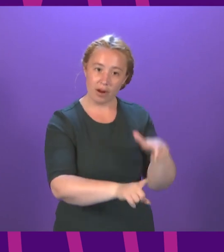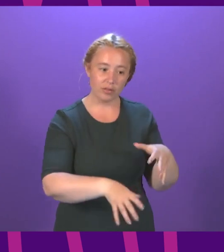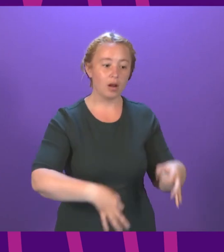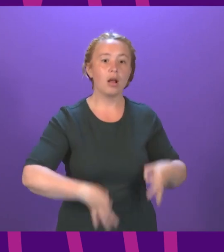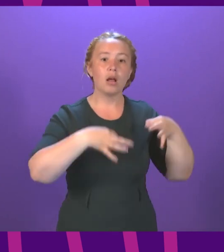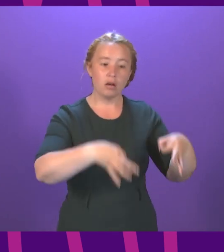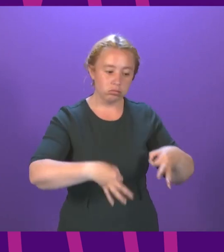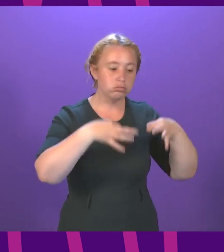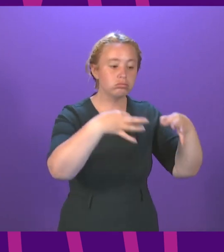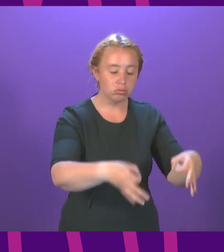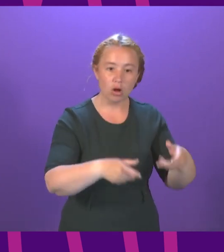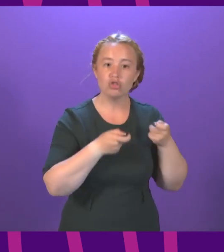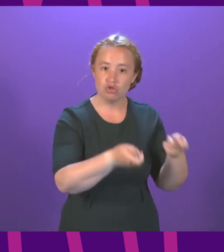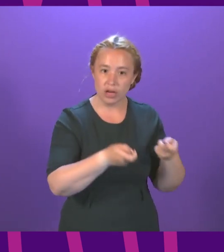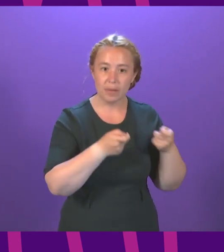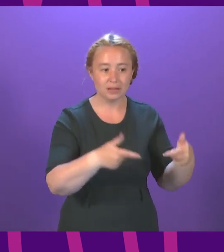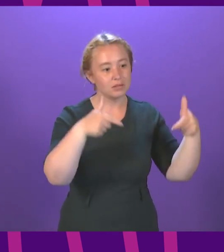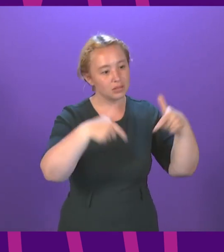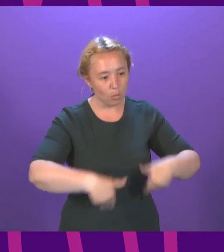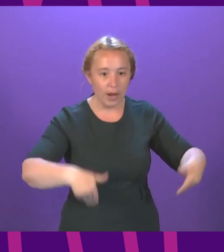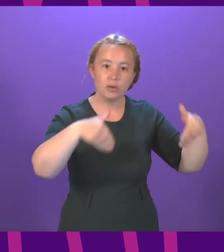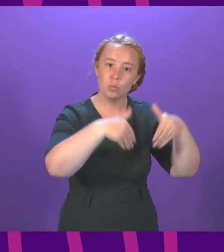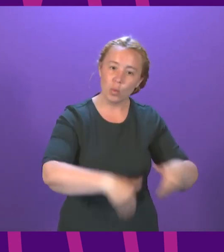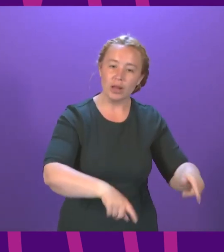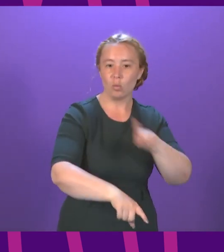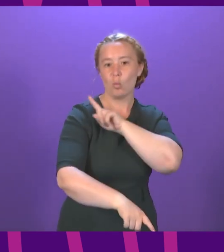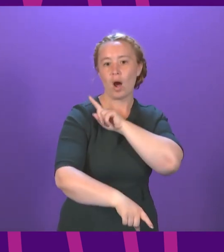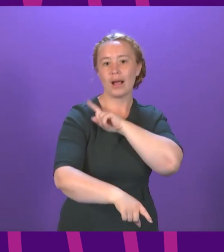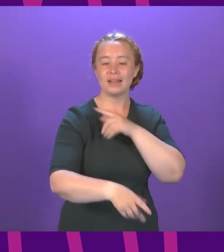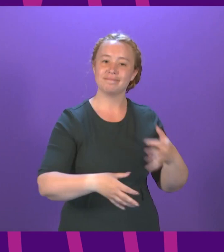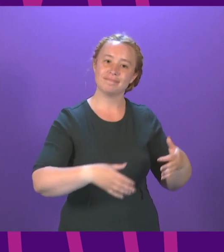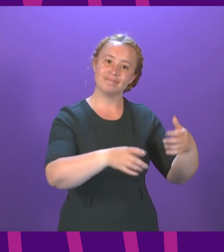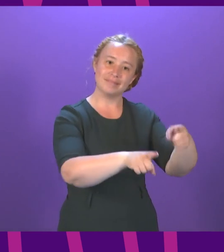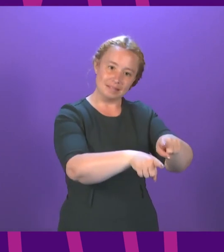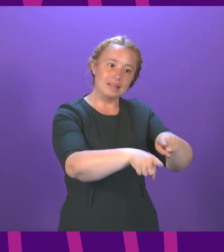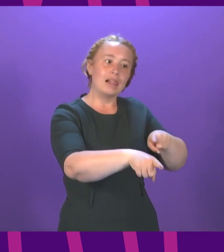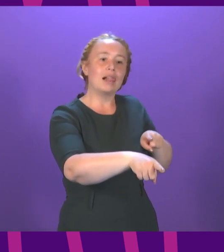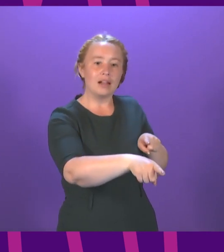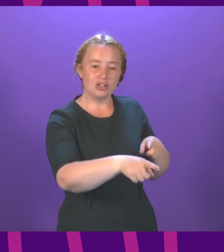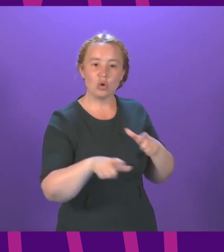for treatment because of the backlog. A lot of work is under way to deal with the